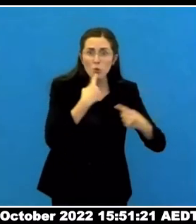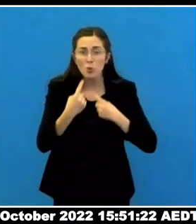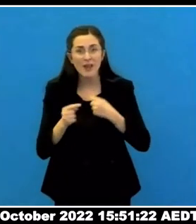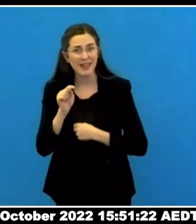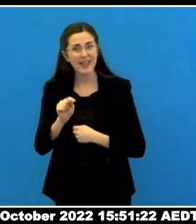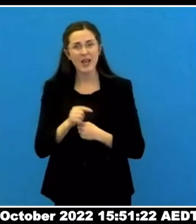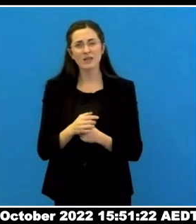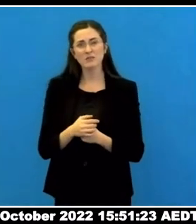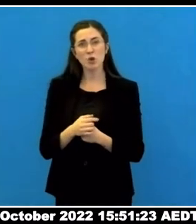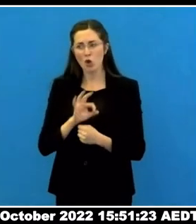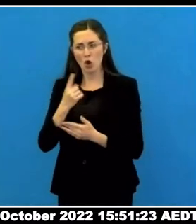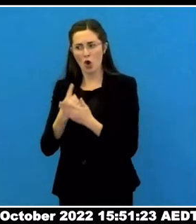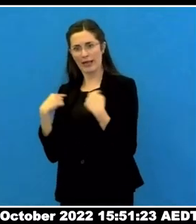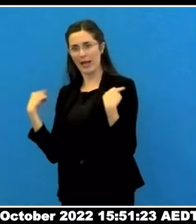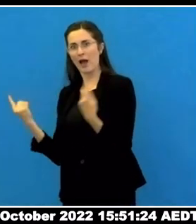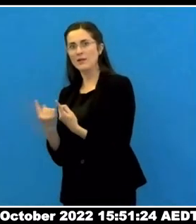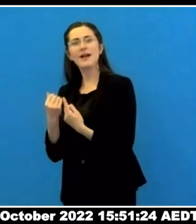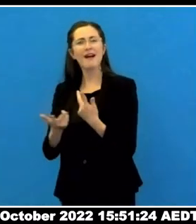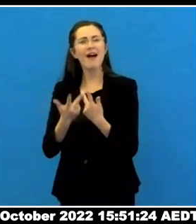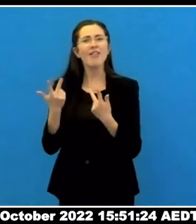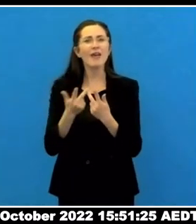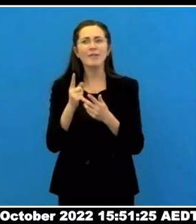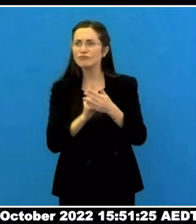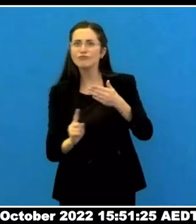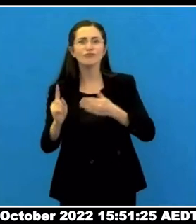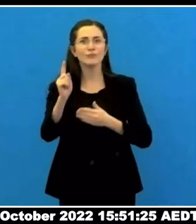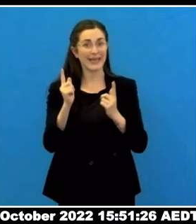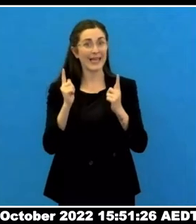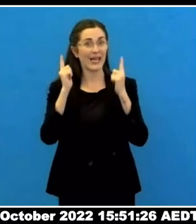We can educate those people so those people can, like,